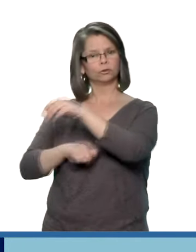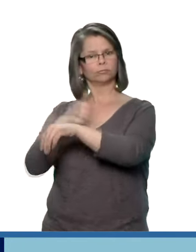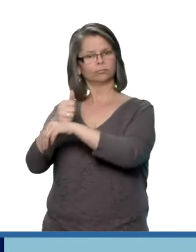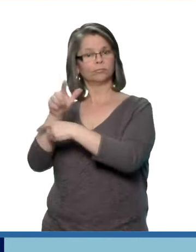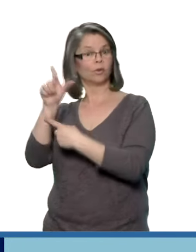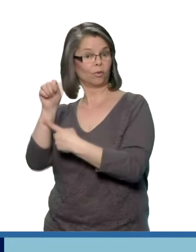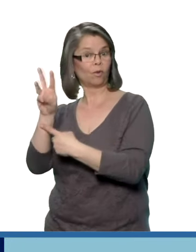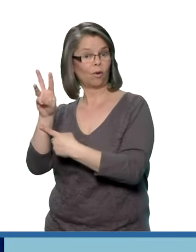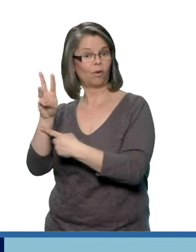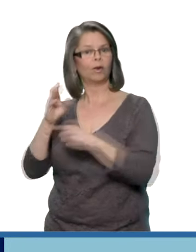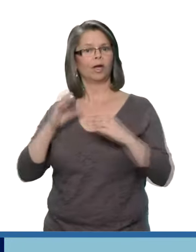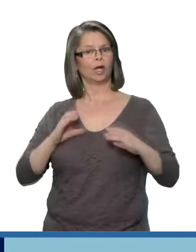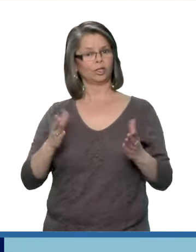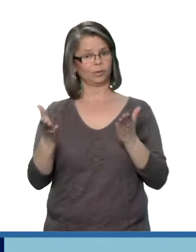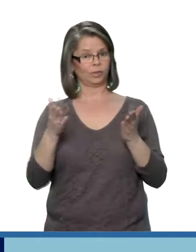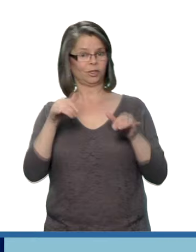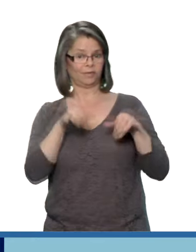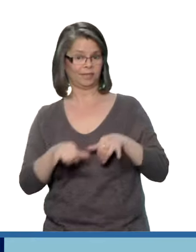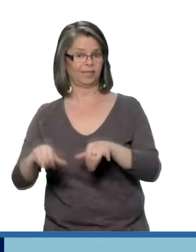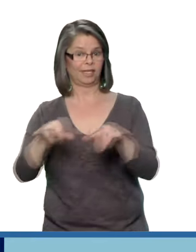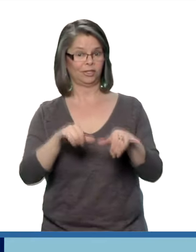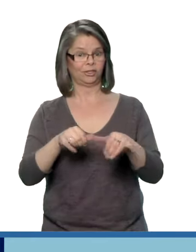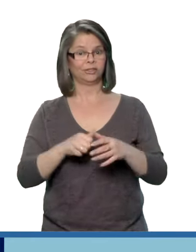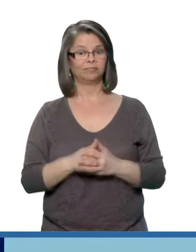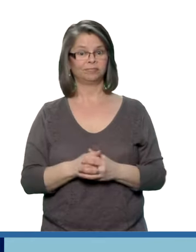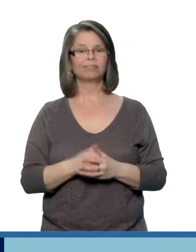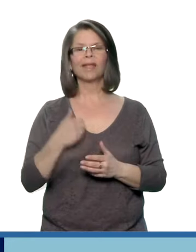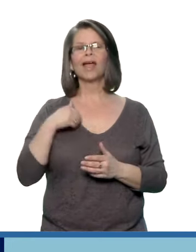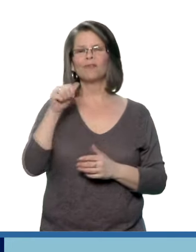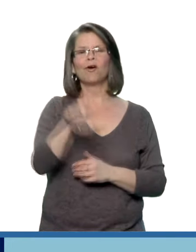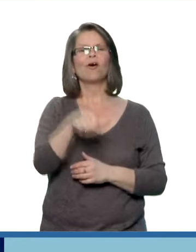customer service standard. The next standards -